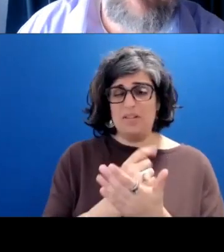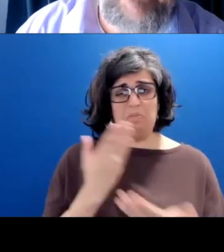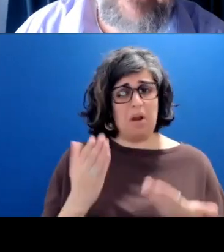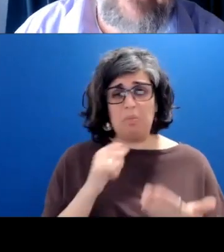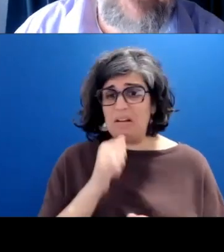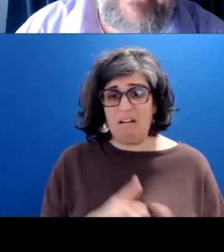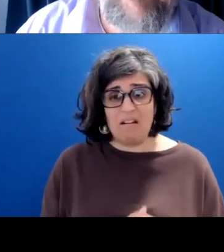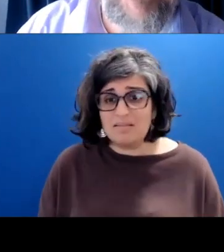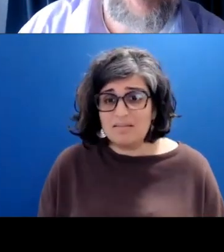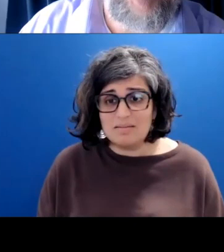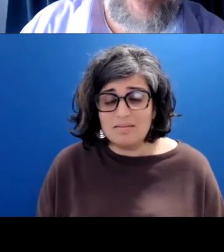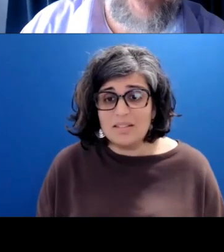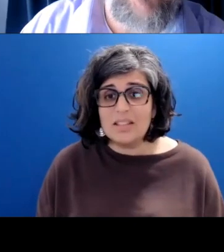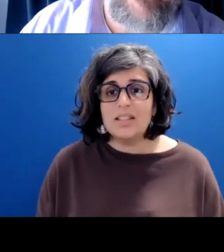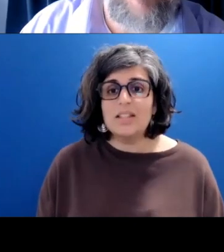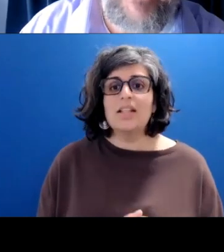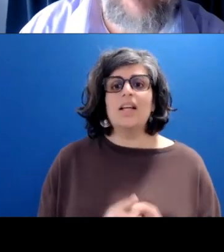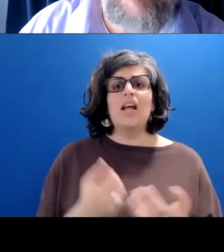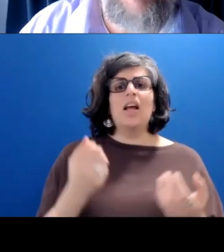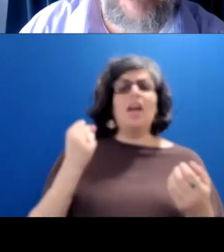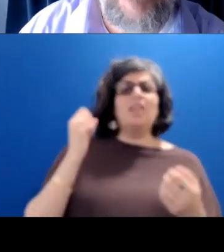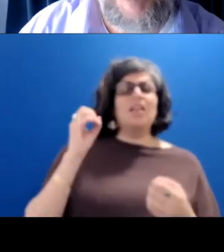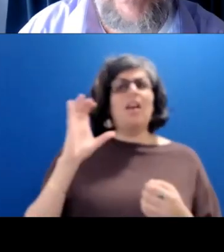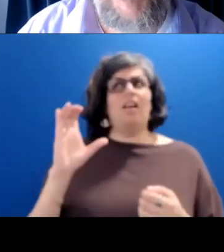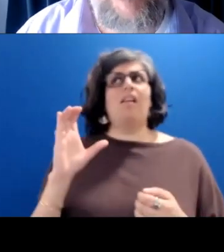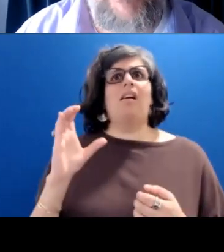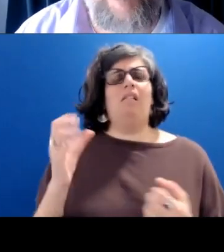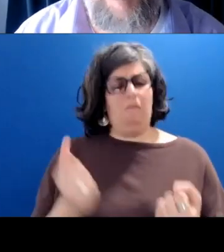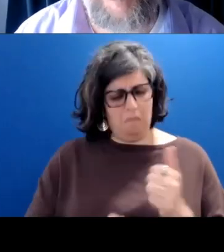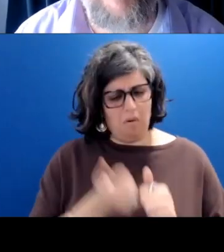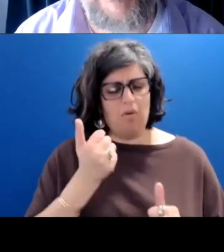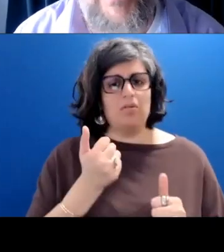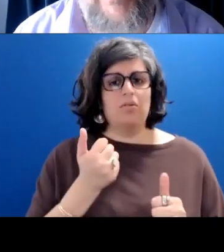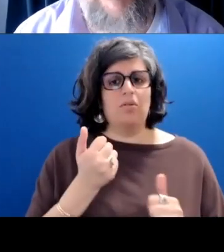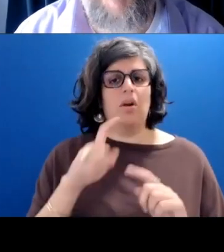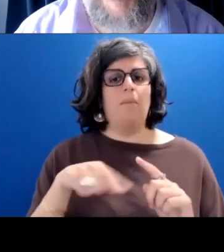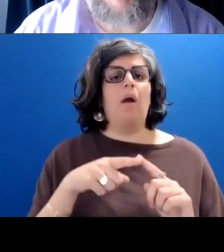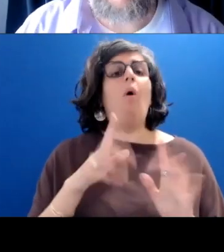And really a lot of the standards of care were about let's keep somebody from making a mistake.